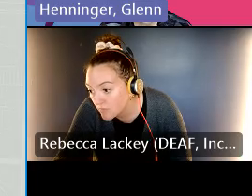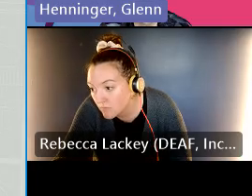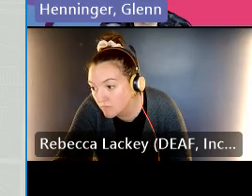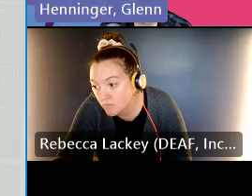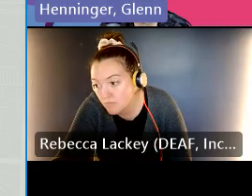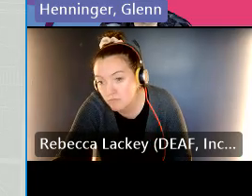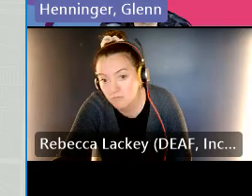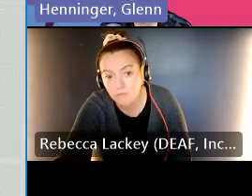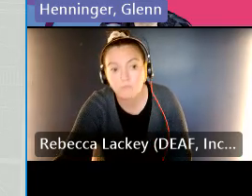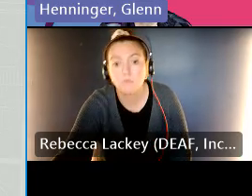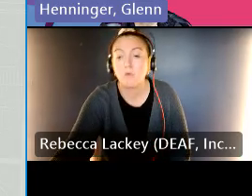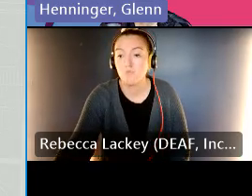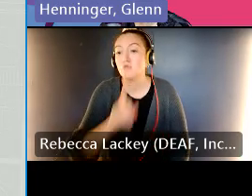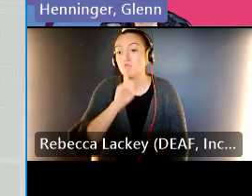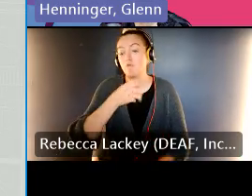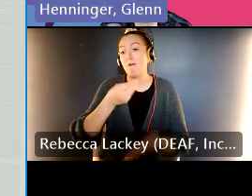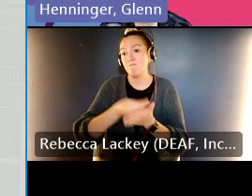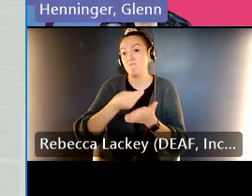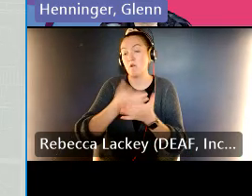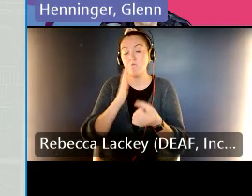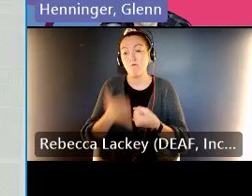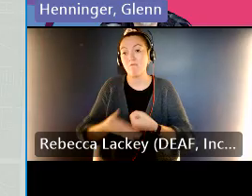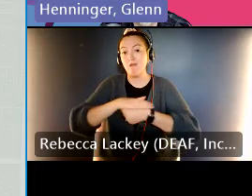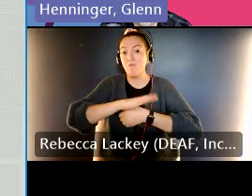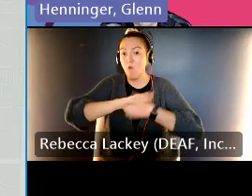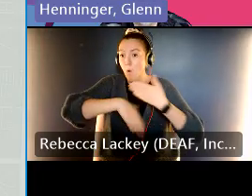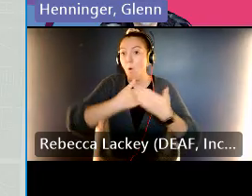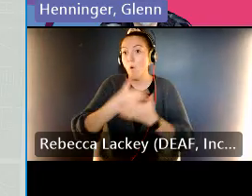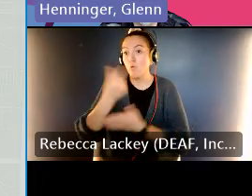will cover all of the green roads in all three areas.